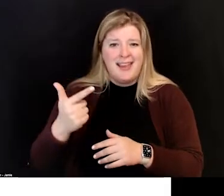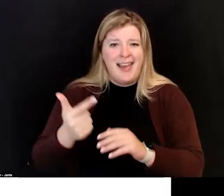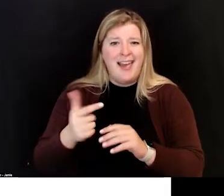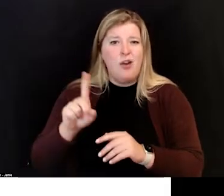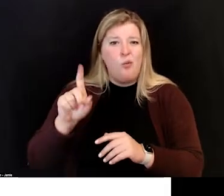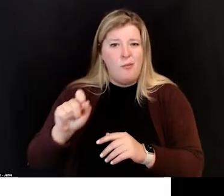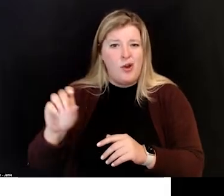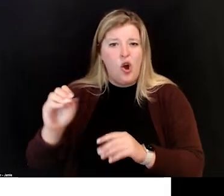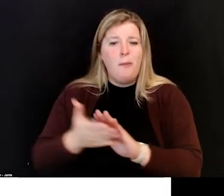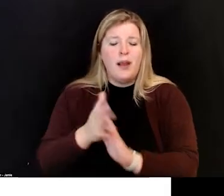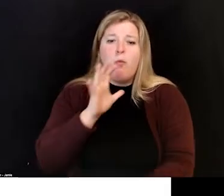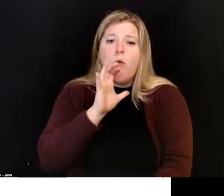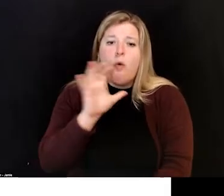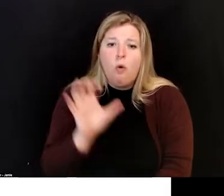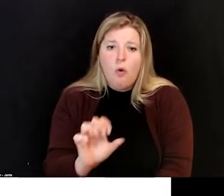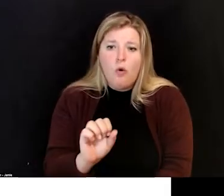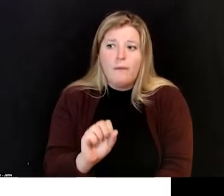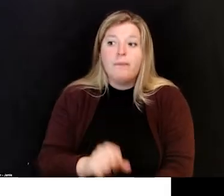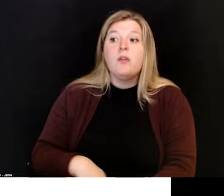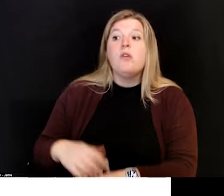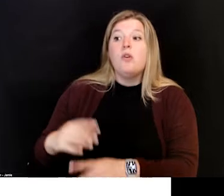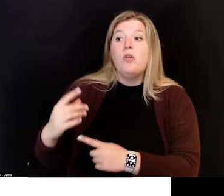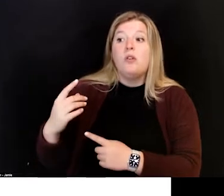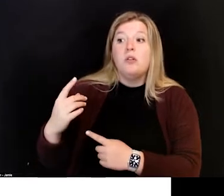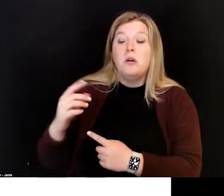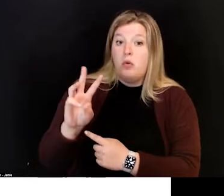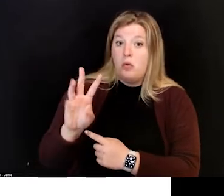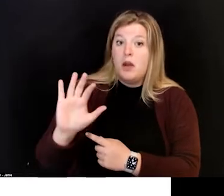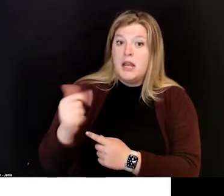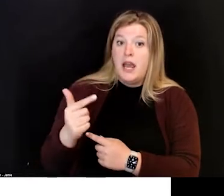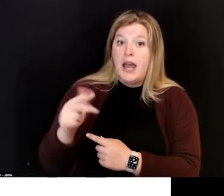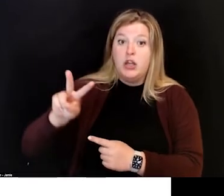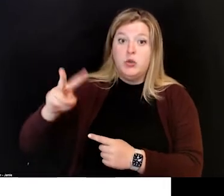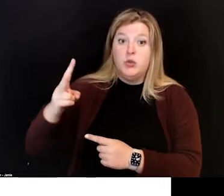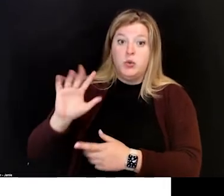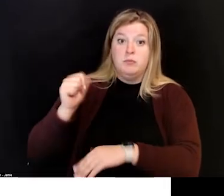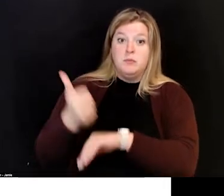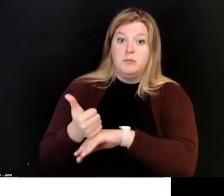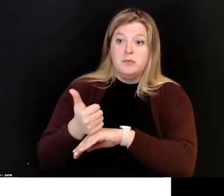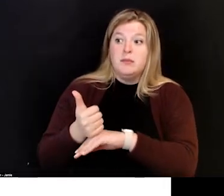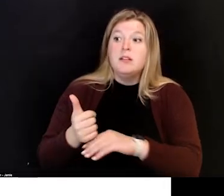So when WCAG 2 was introduced later, it really had a goal of being technology agnostic